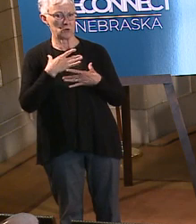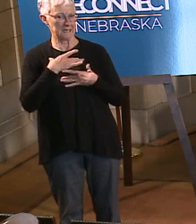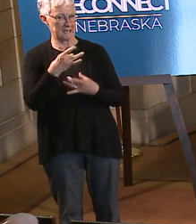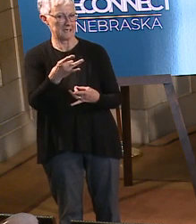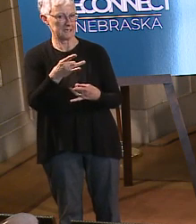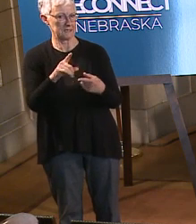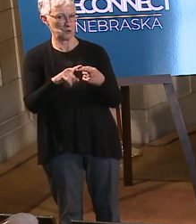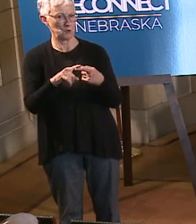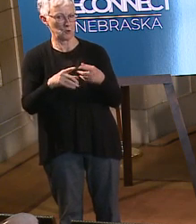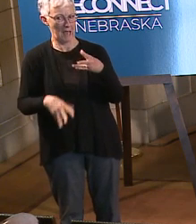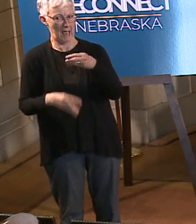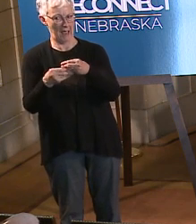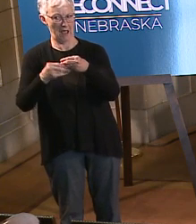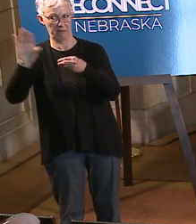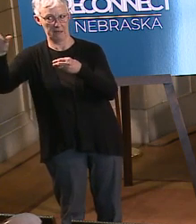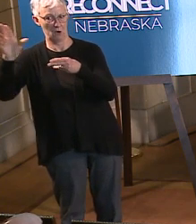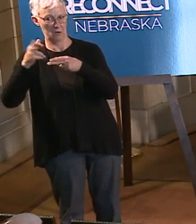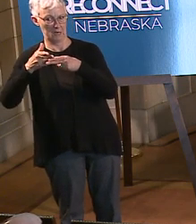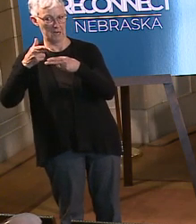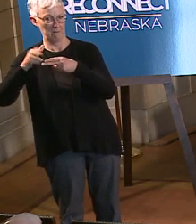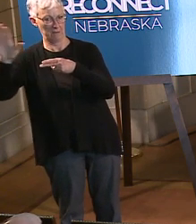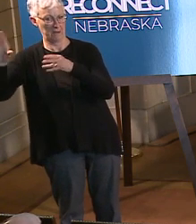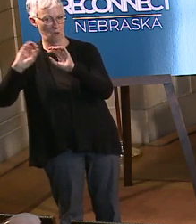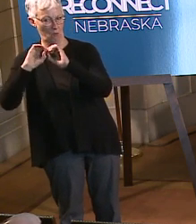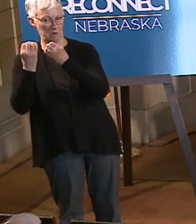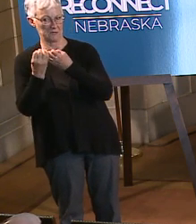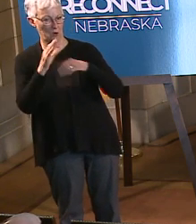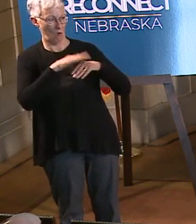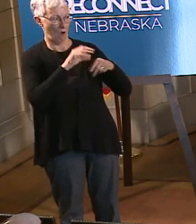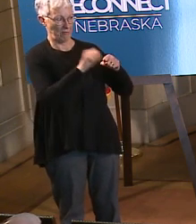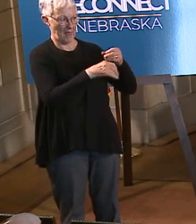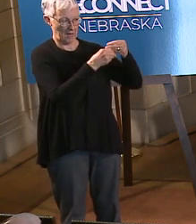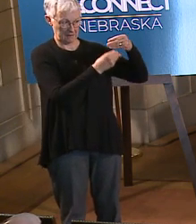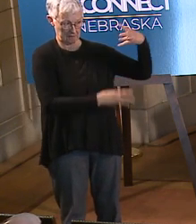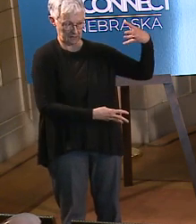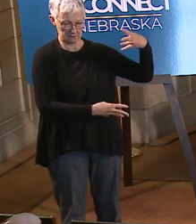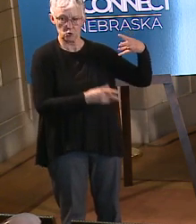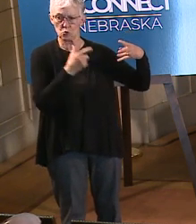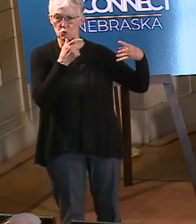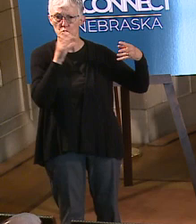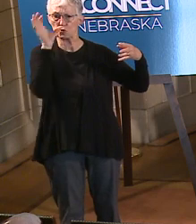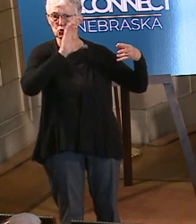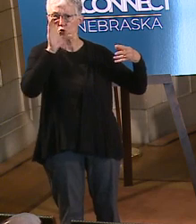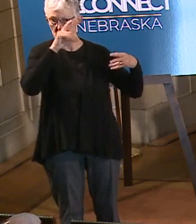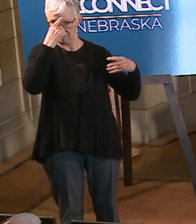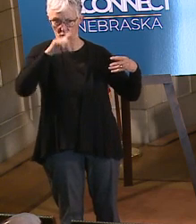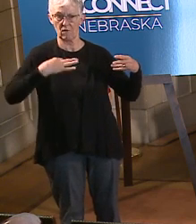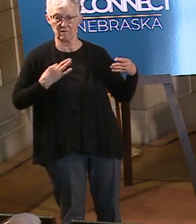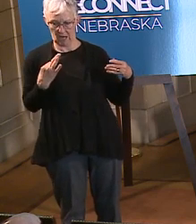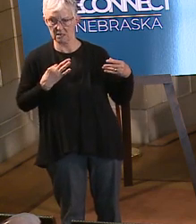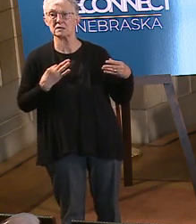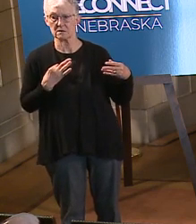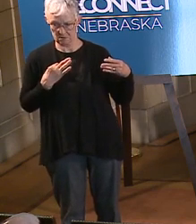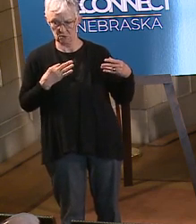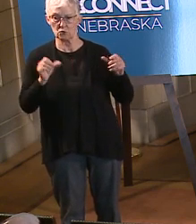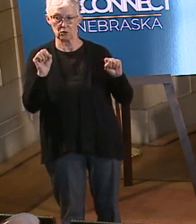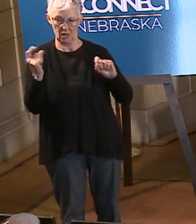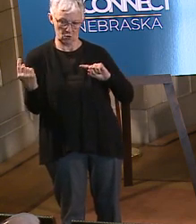COMMUNITY. AND CHURCHES, ORGANIZATIONS AND COMMUNITIES OUT THERE INTERESTED IN BEING A PART OF THAT WEBSITE,